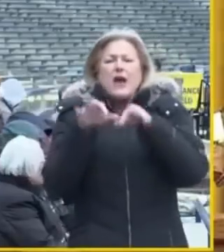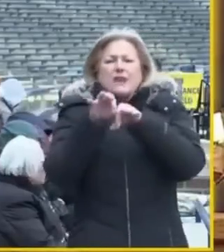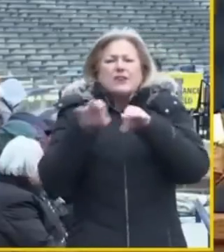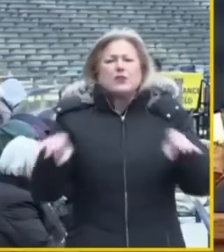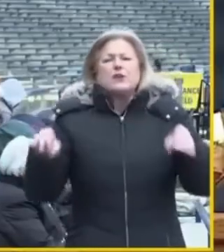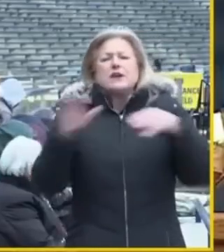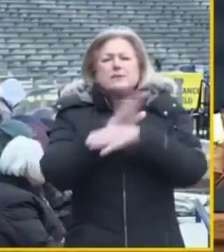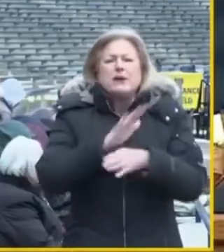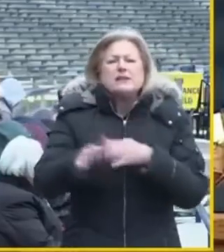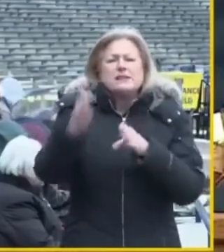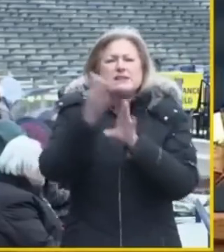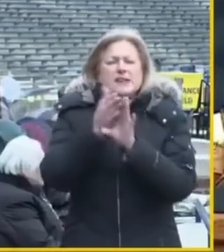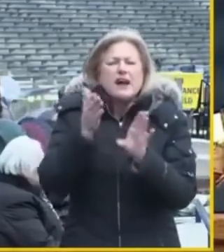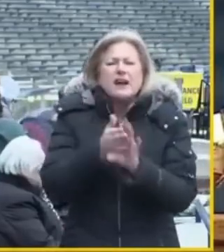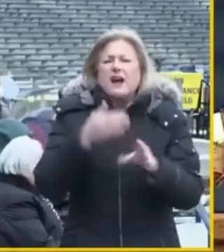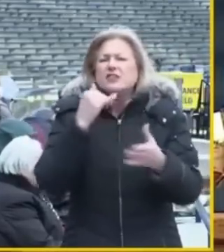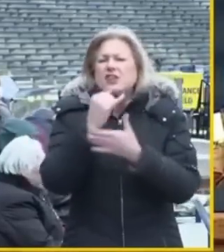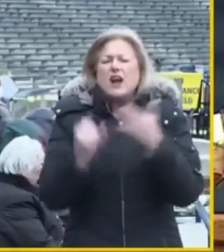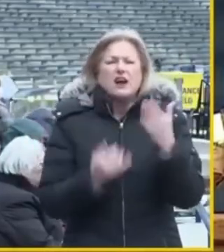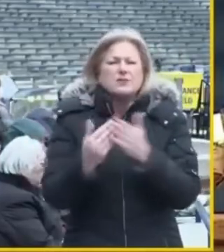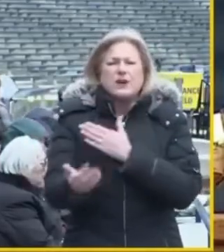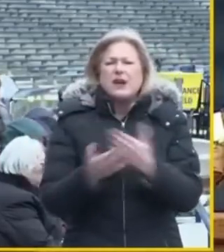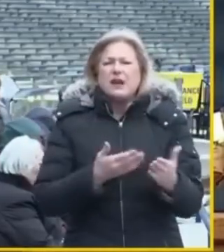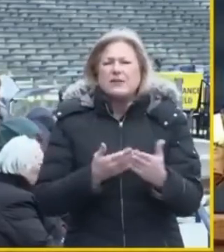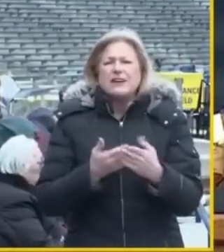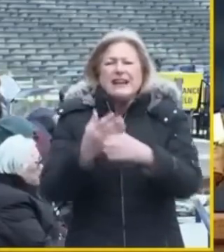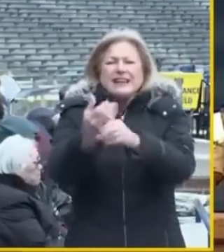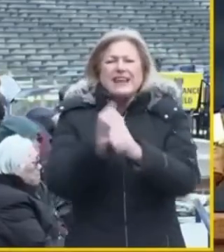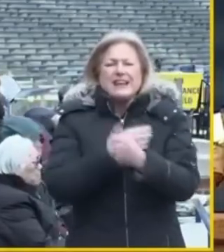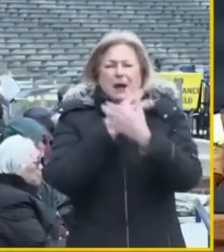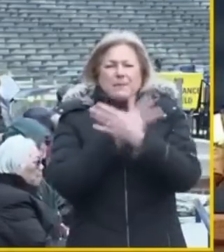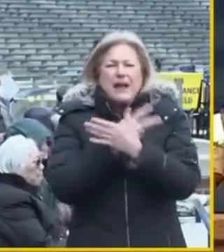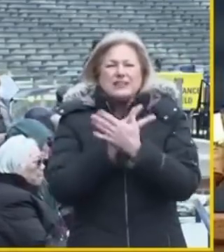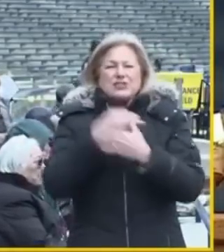or psychology of the arts, get a master's in you.